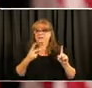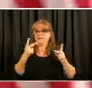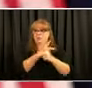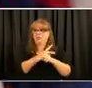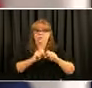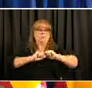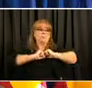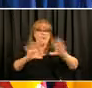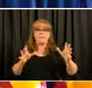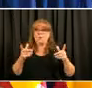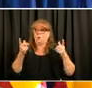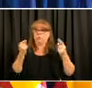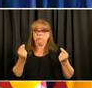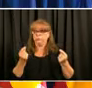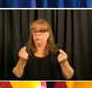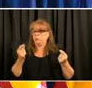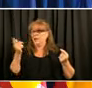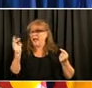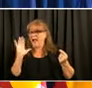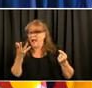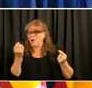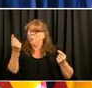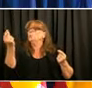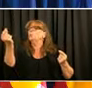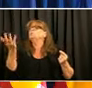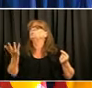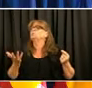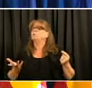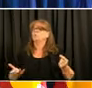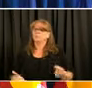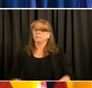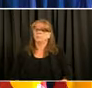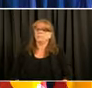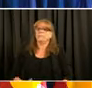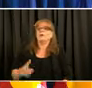so we are certainly working closely with our local public health partners as well as the